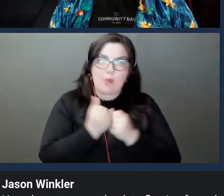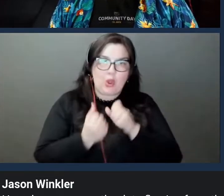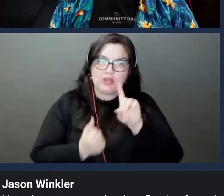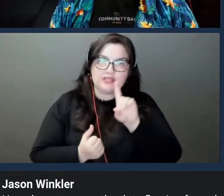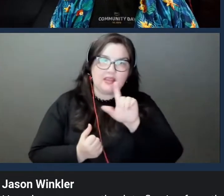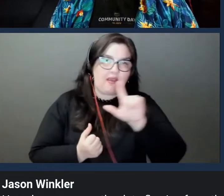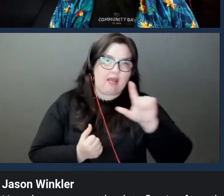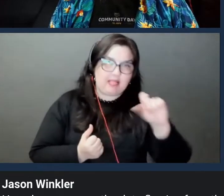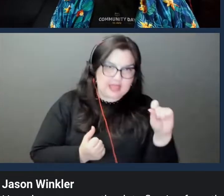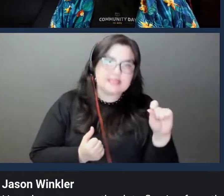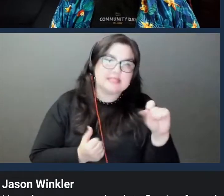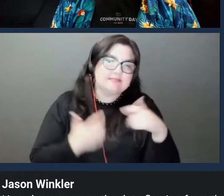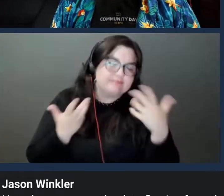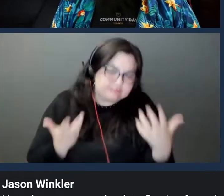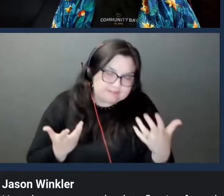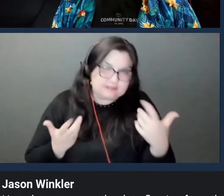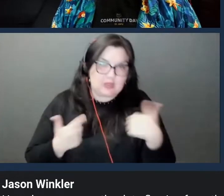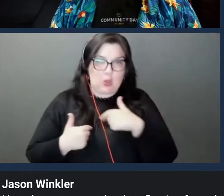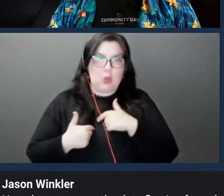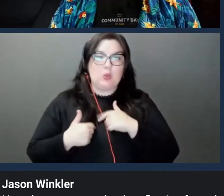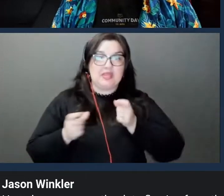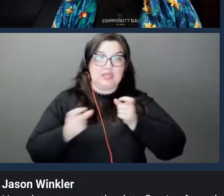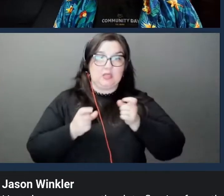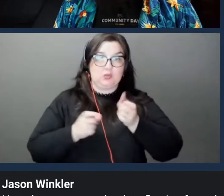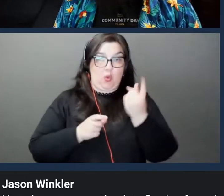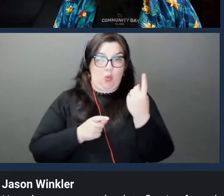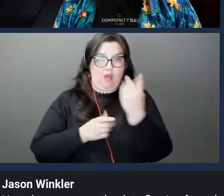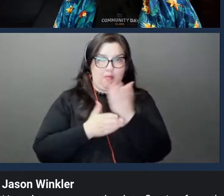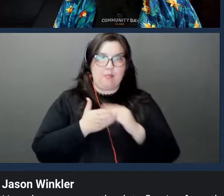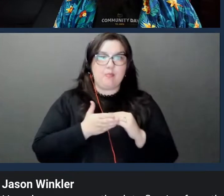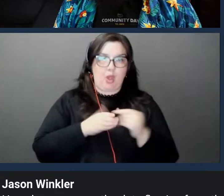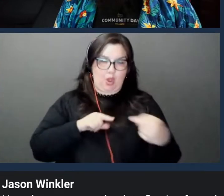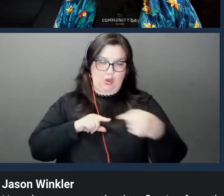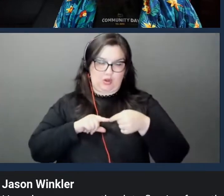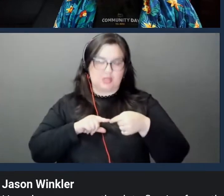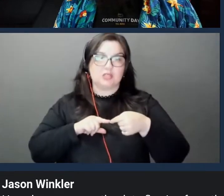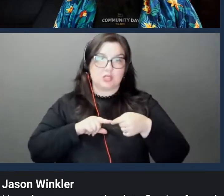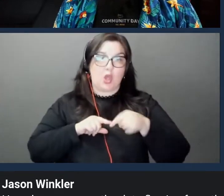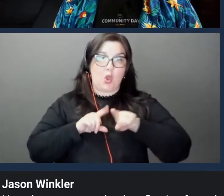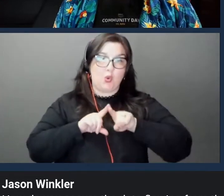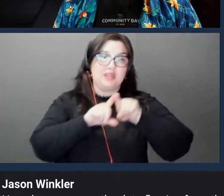So we are, because we only control one end of it, we rely on the camera to support that encryption.